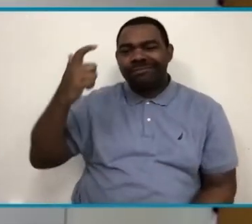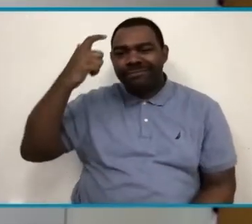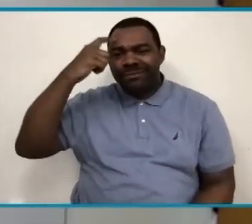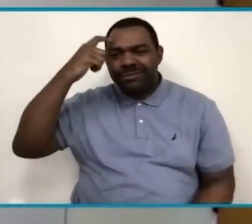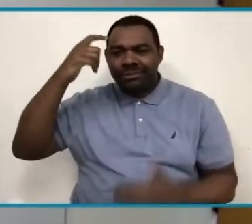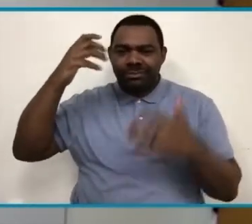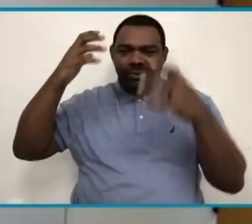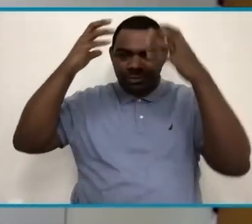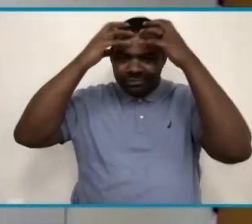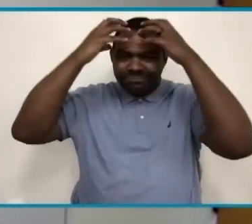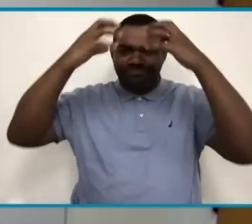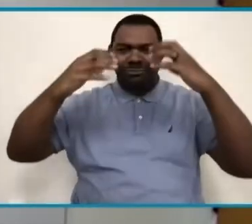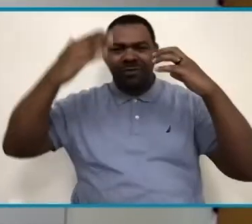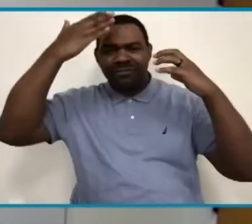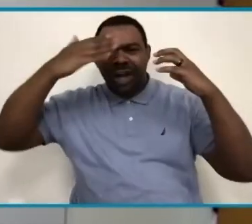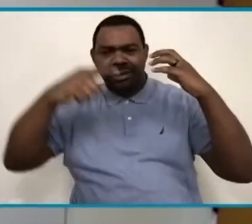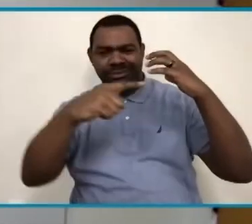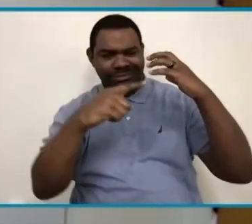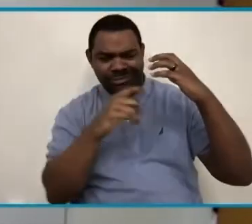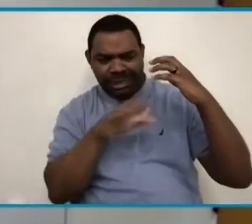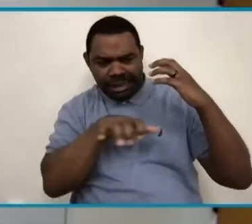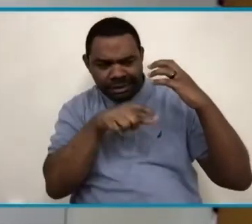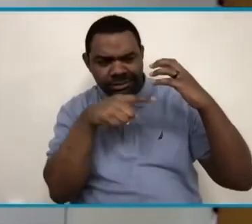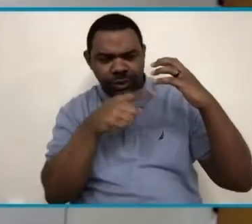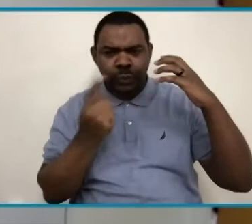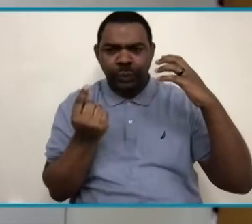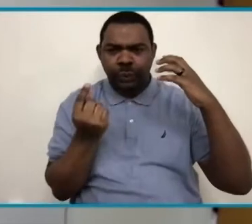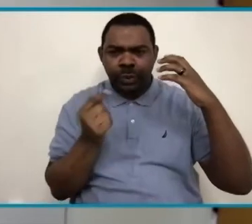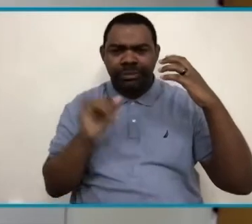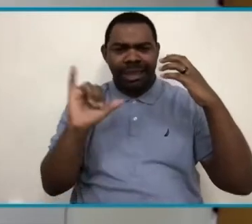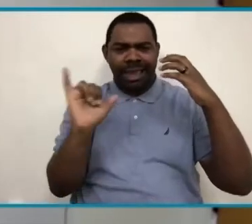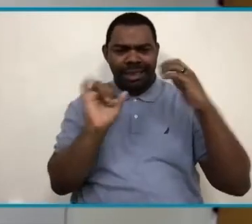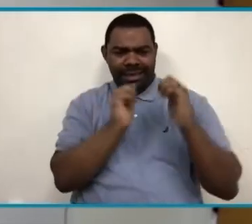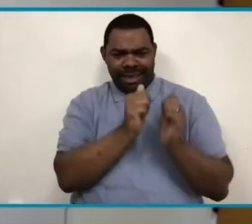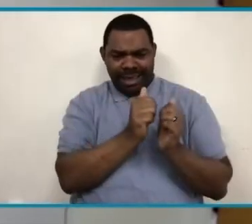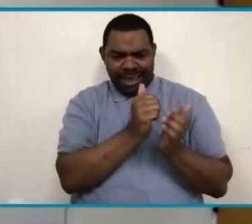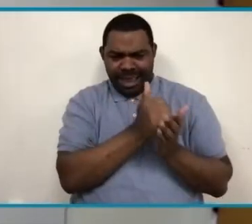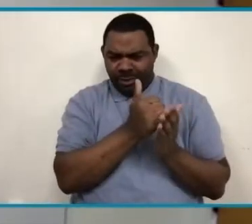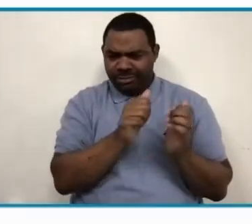modifies therapy, which prior interventions have been shown to affect. Fantastic.